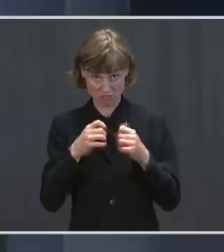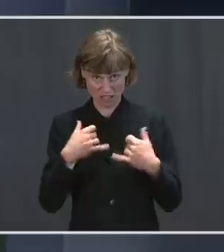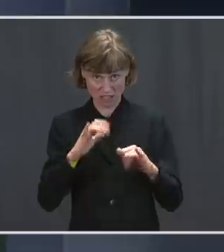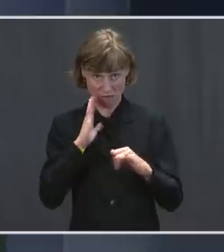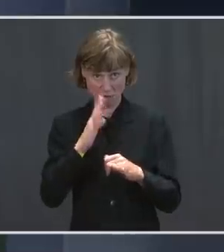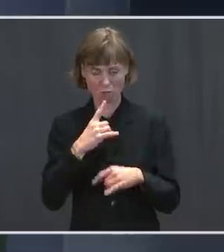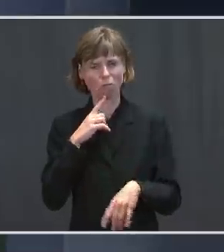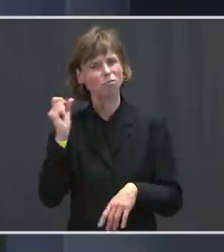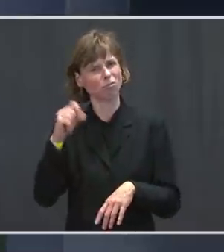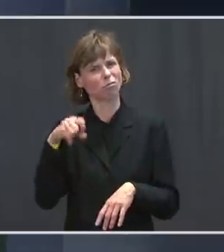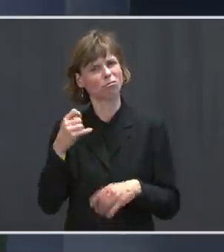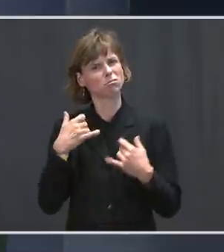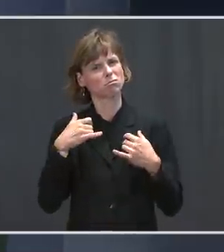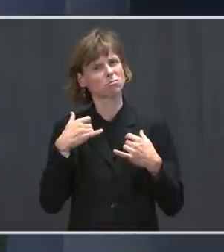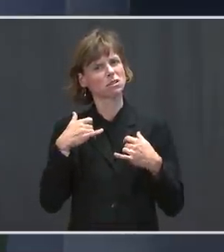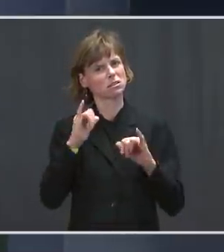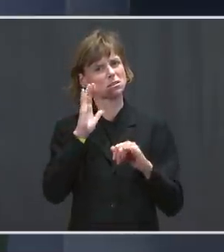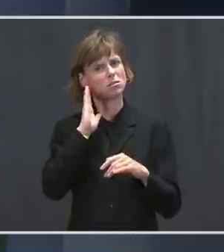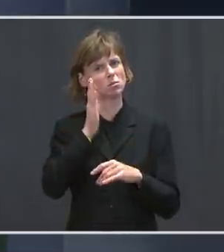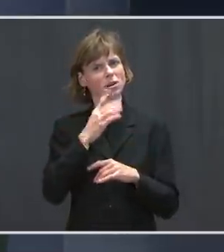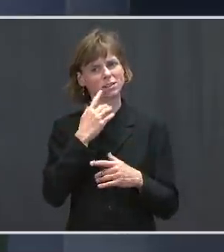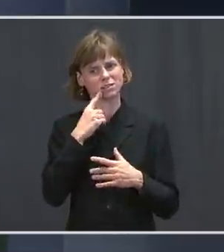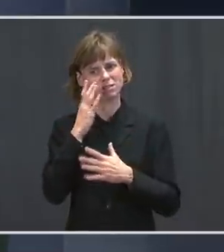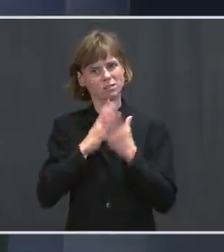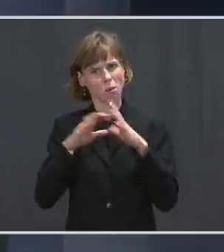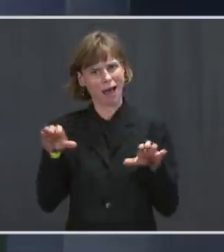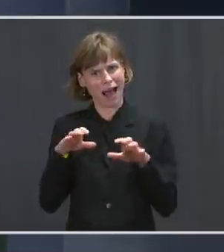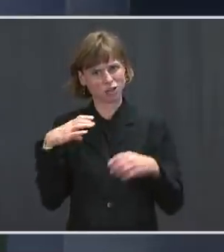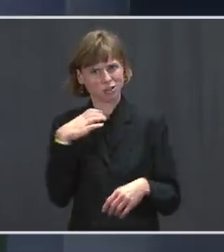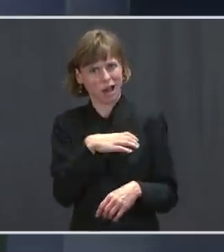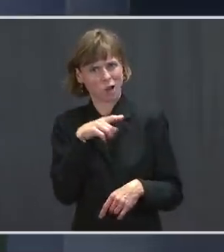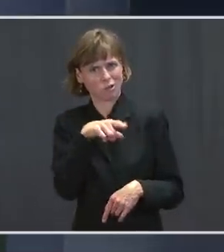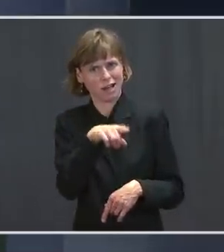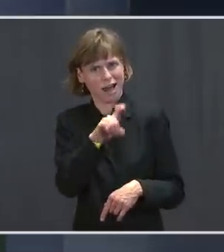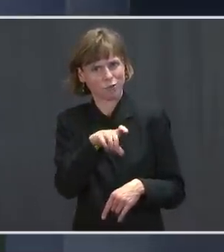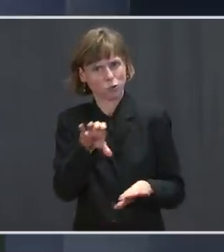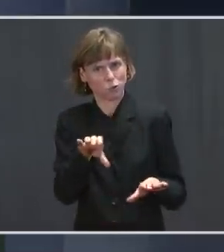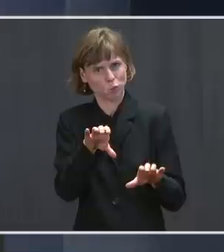that need to be taken by Congress, of course, as you know and we're only on day,